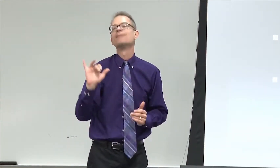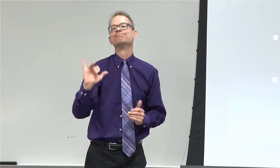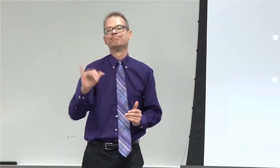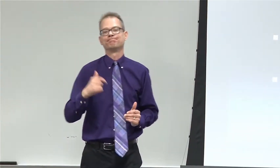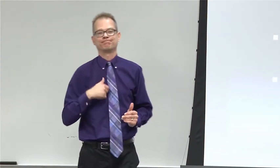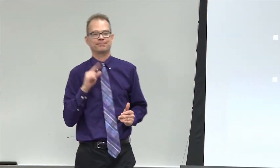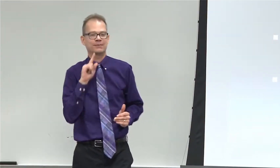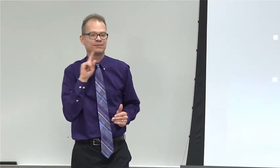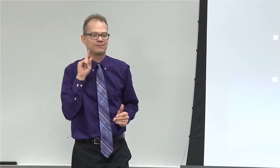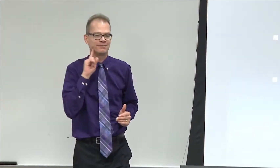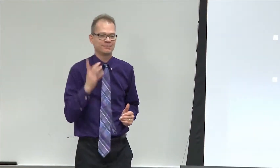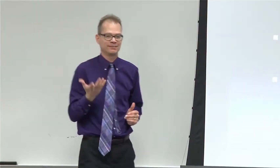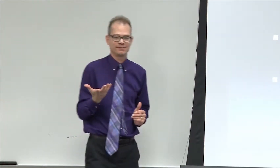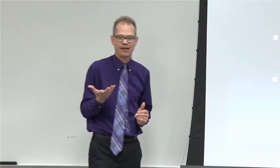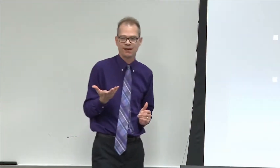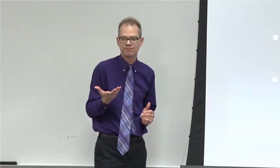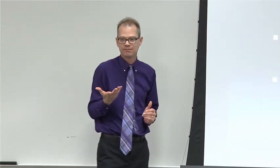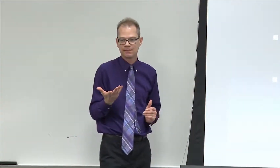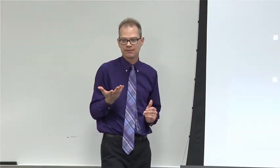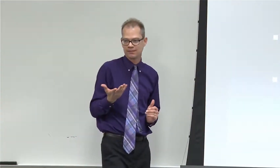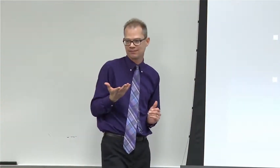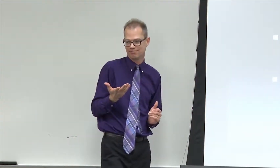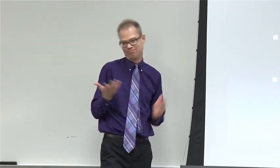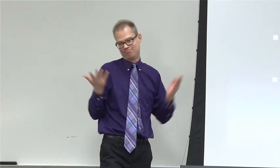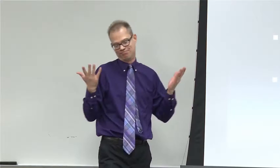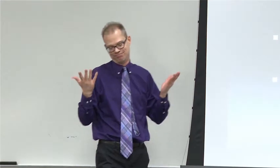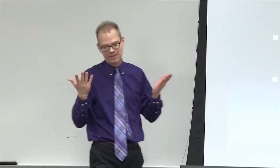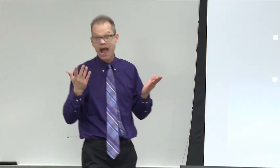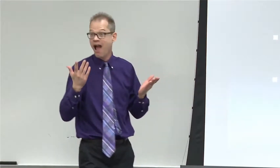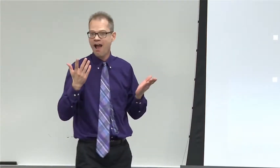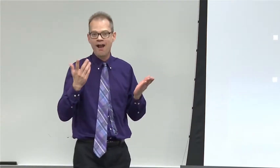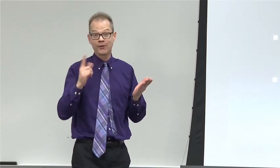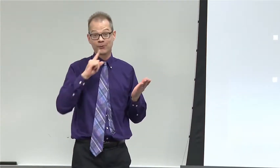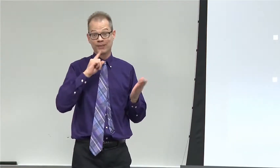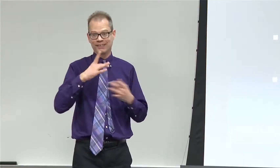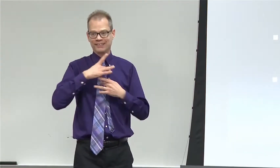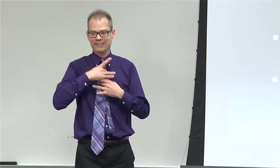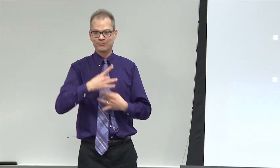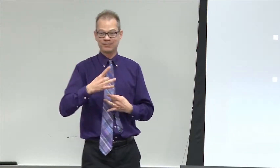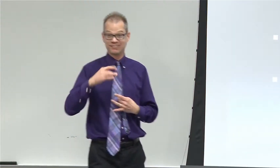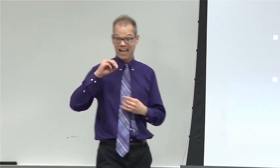at that moment that I was deaf.